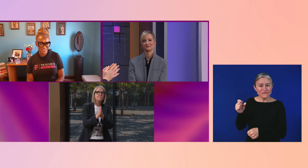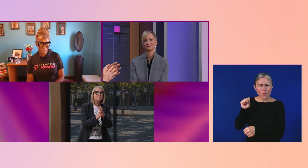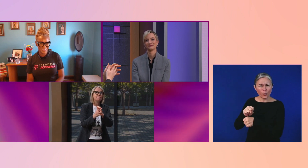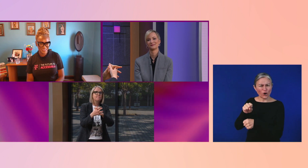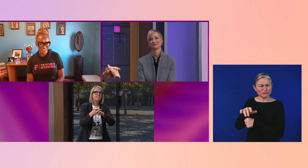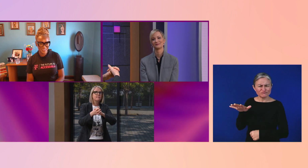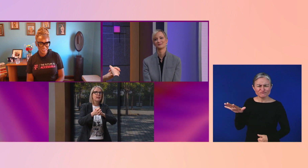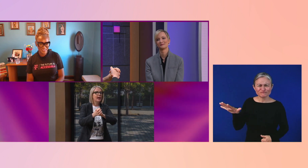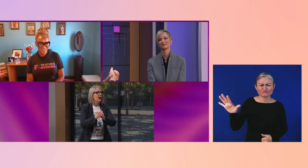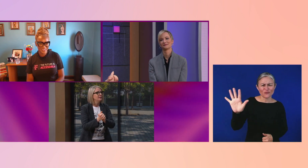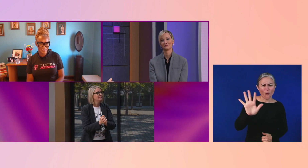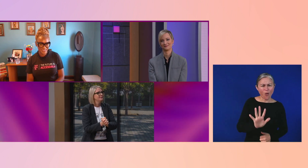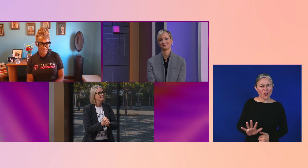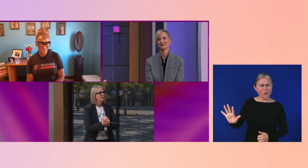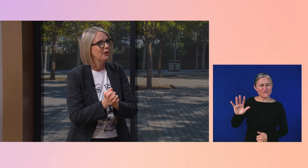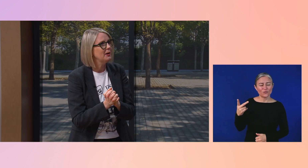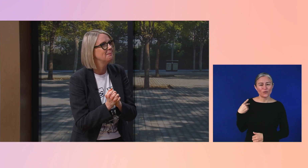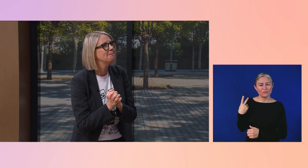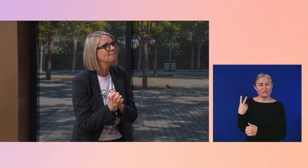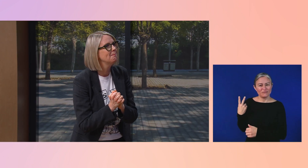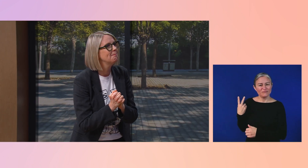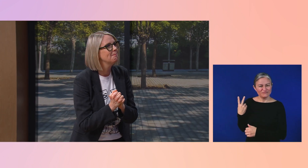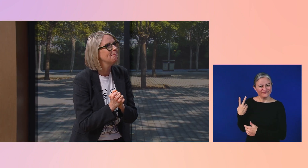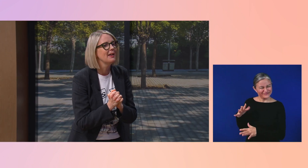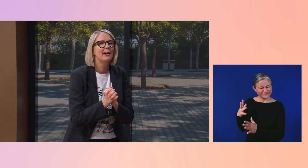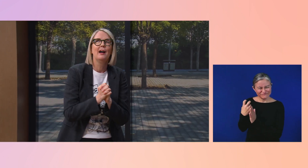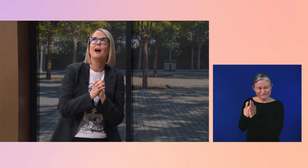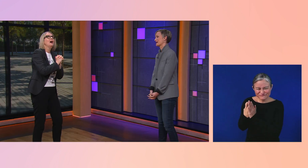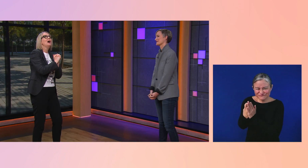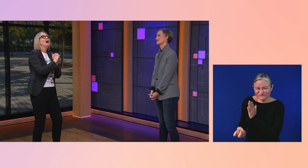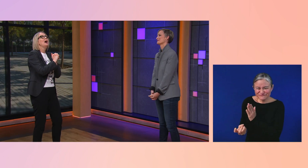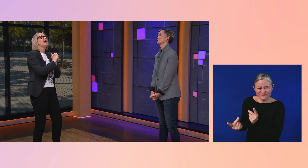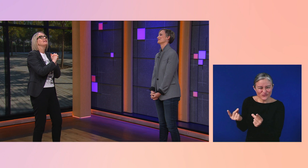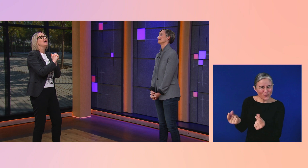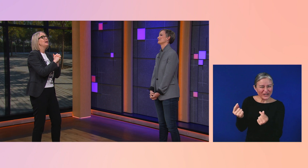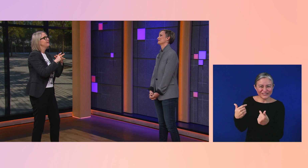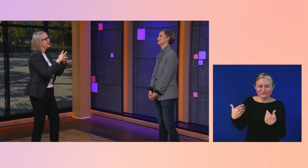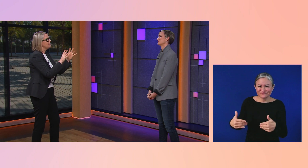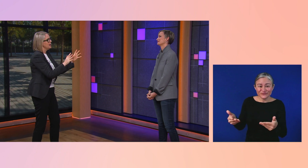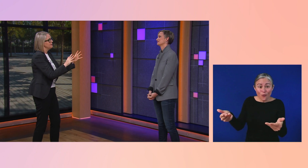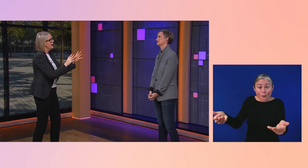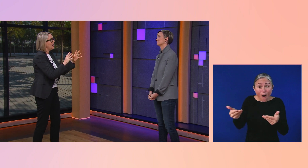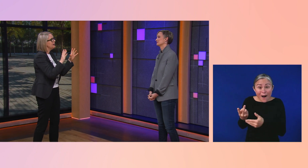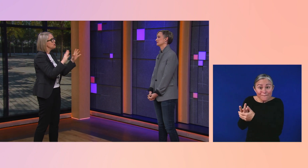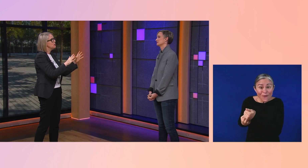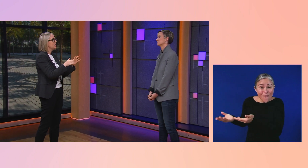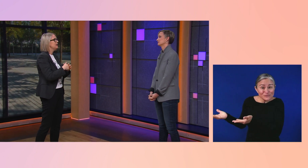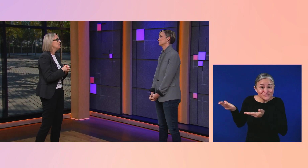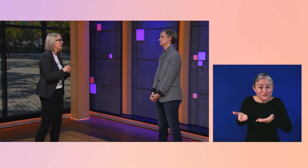KR, welcome. Thank you for having me. Tell us a little bit. How did you get into